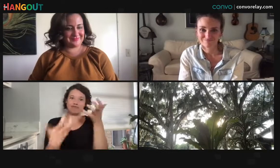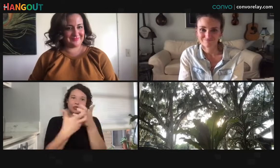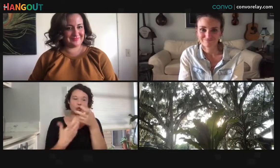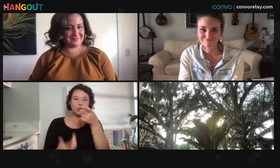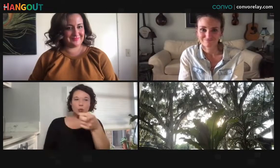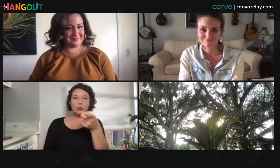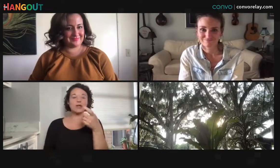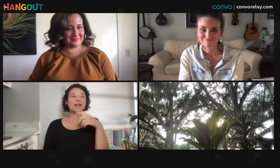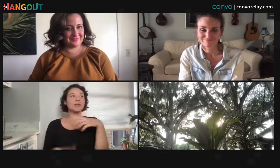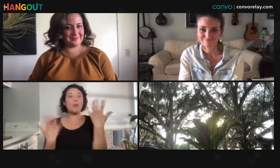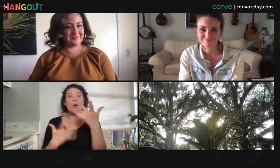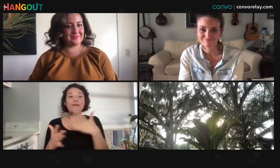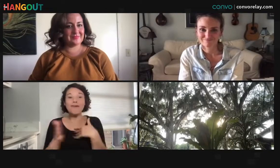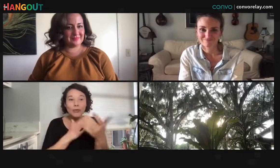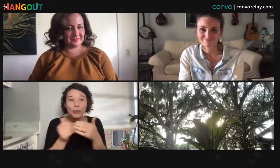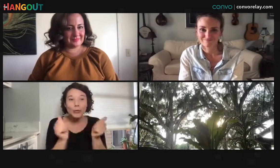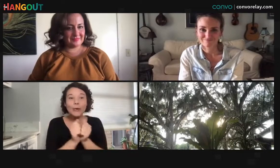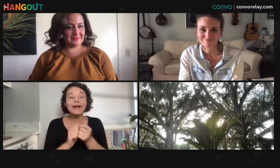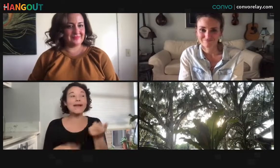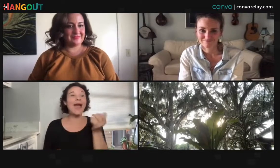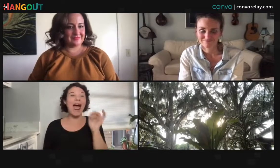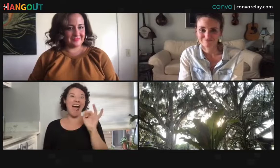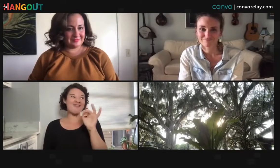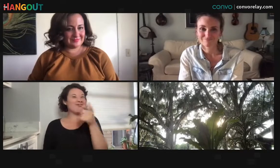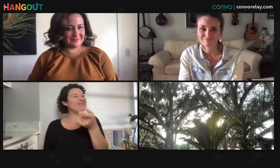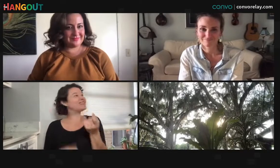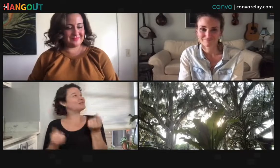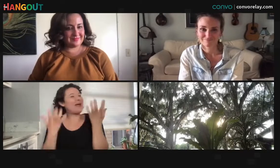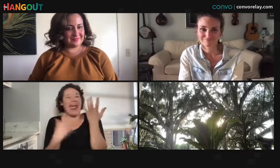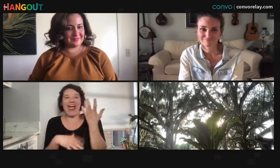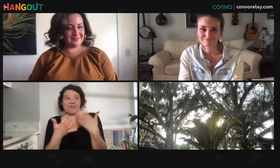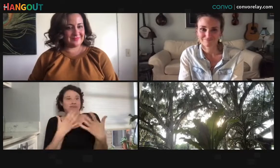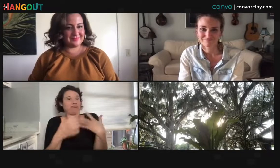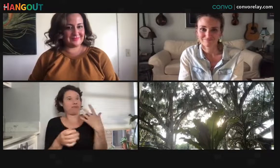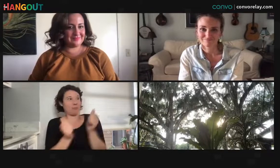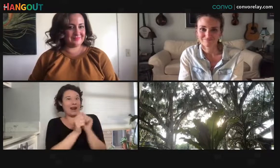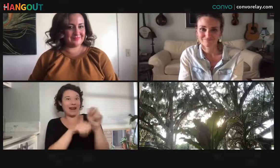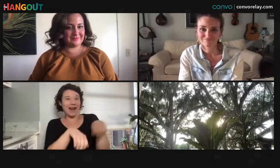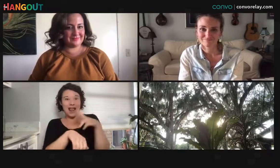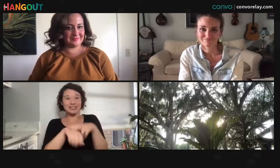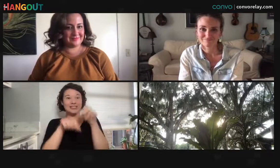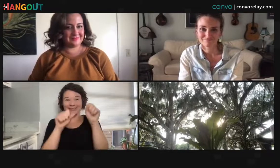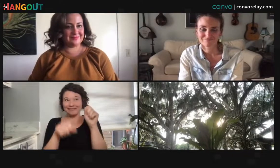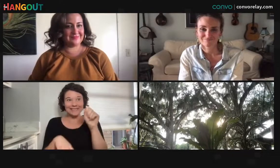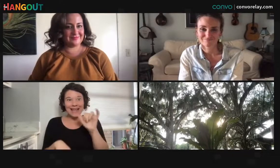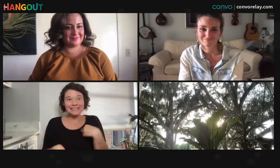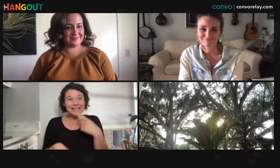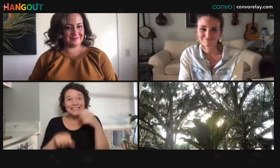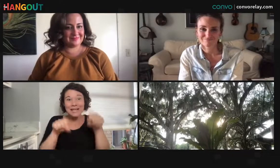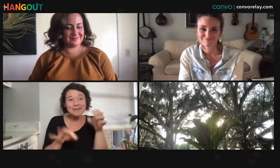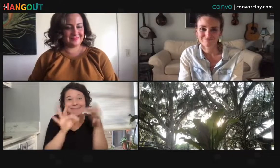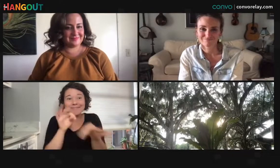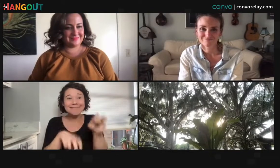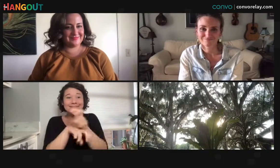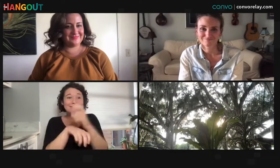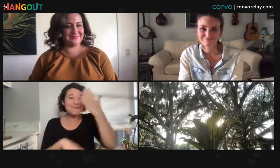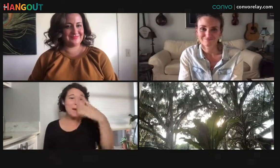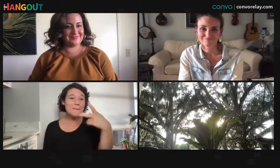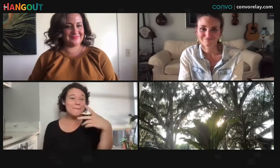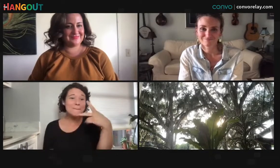actually force therapy is whatever suits you whatever you feel comfortable with your time with nature could be something